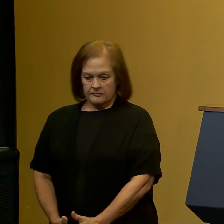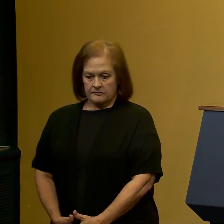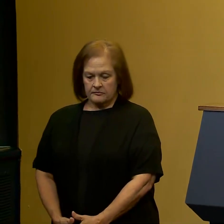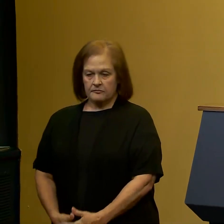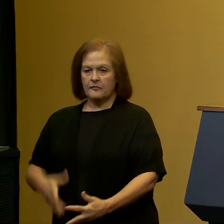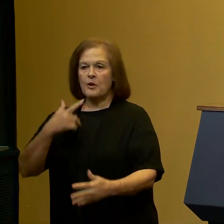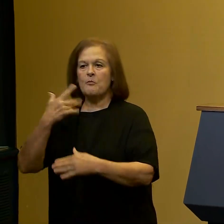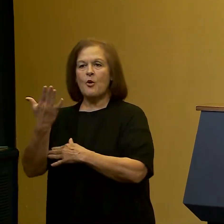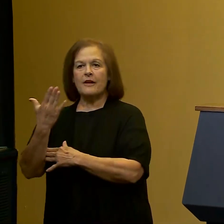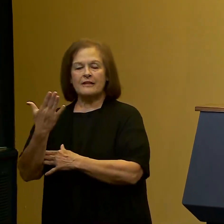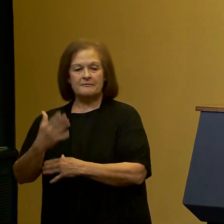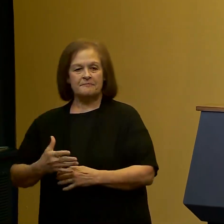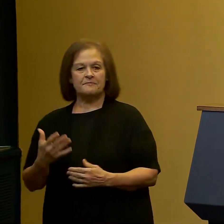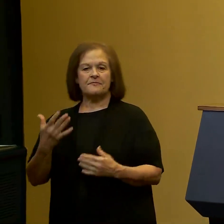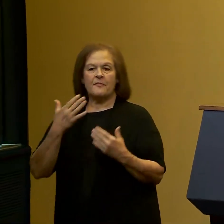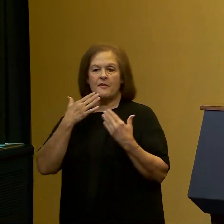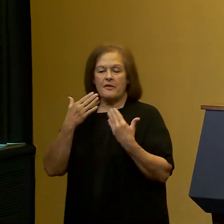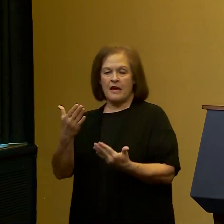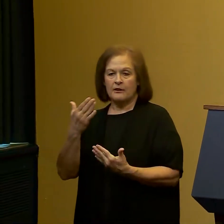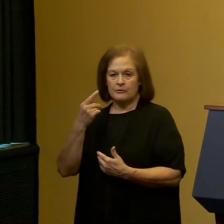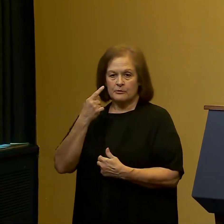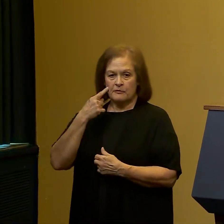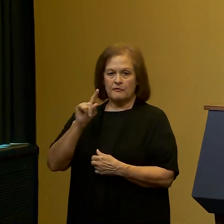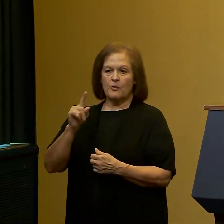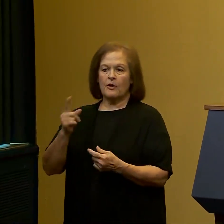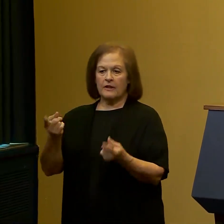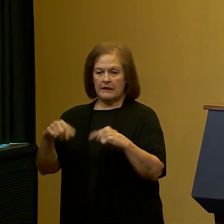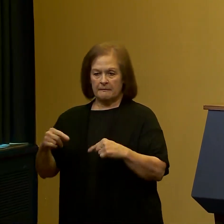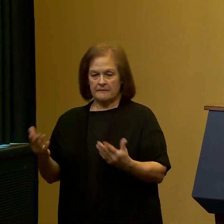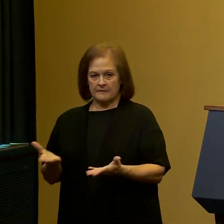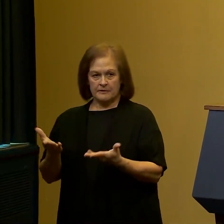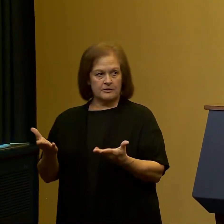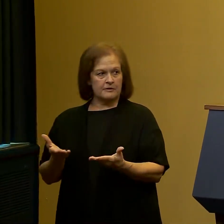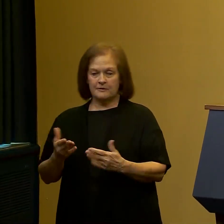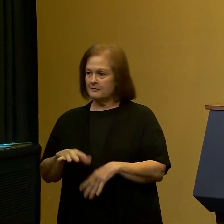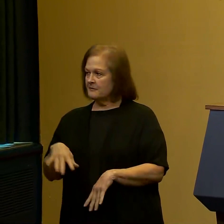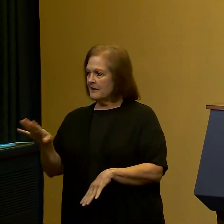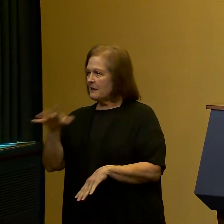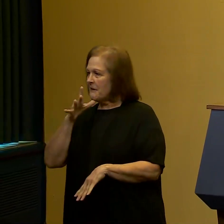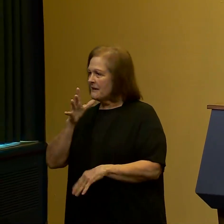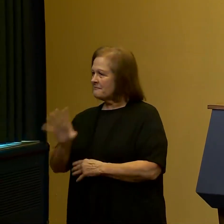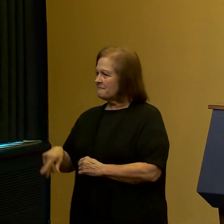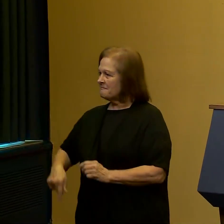Well, good morning again and thank you so much for being. Hey, mom, thank you so much.